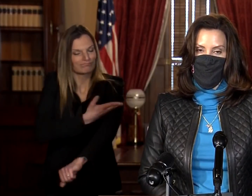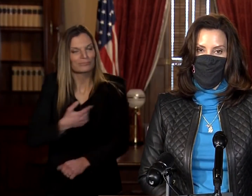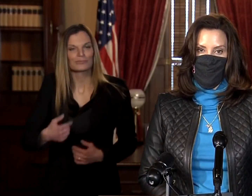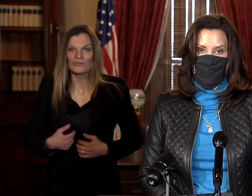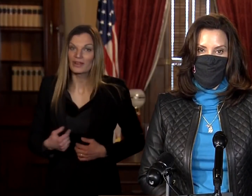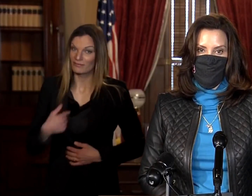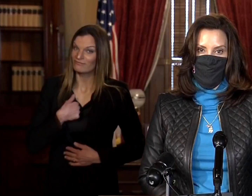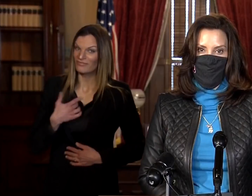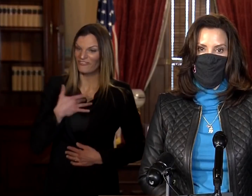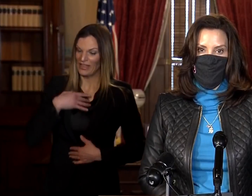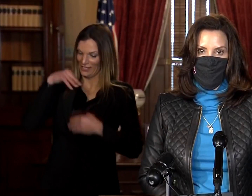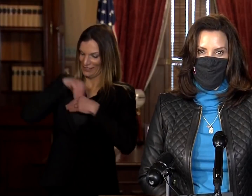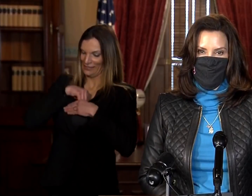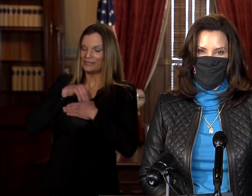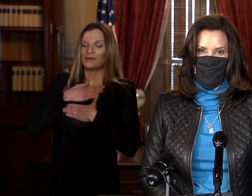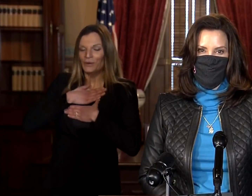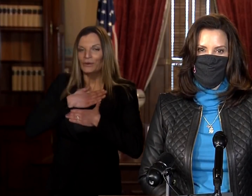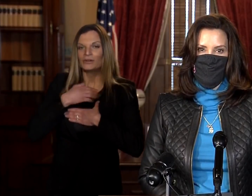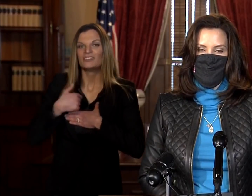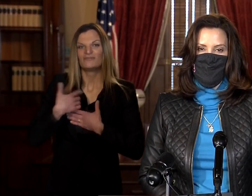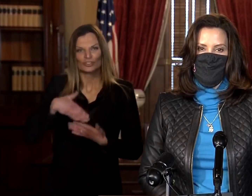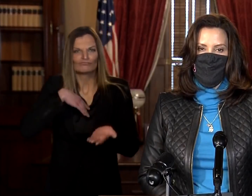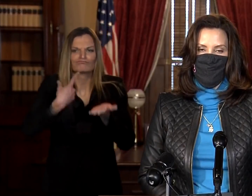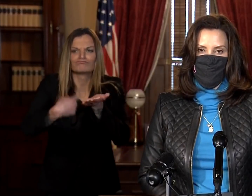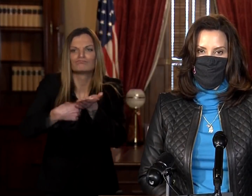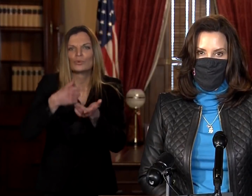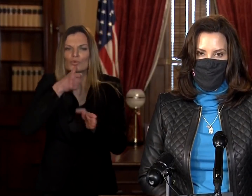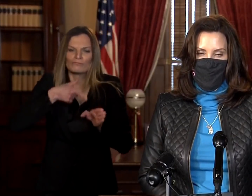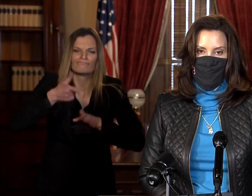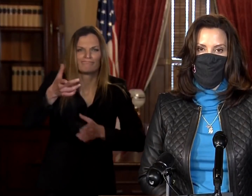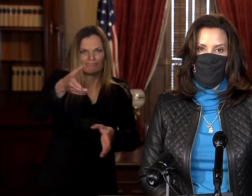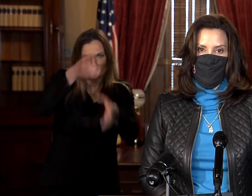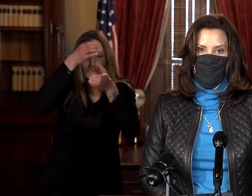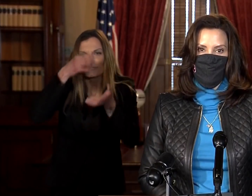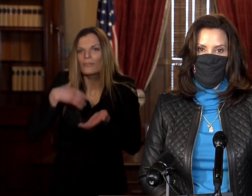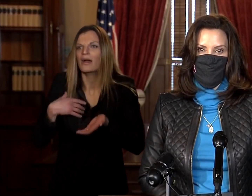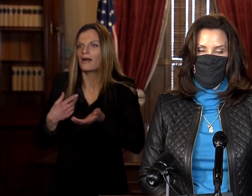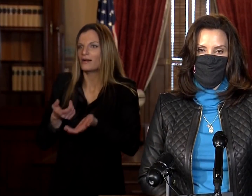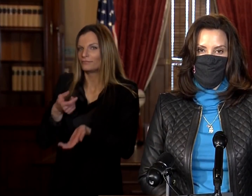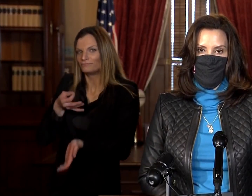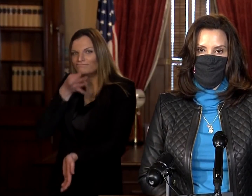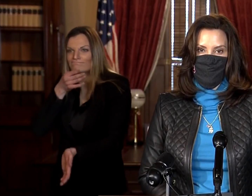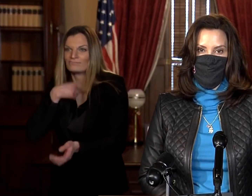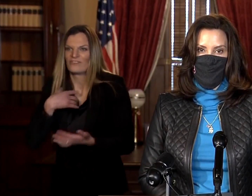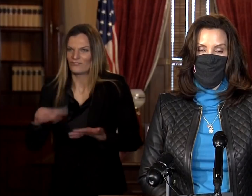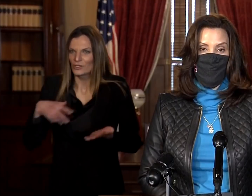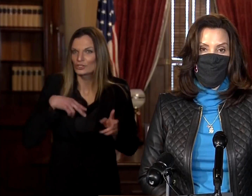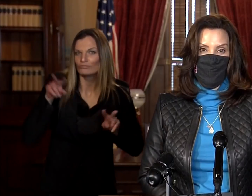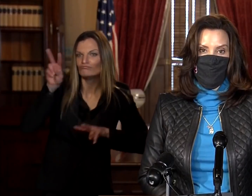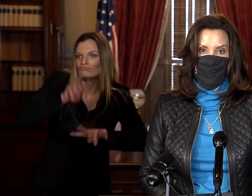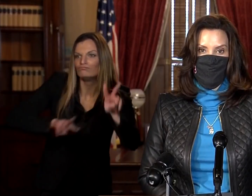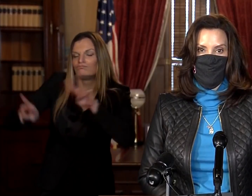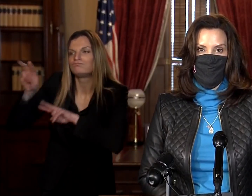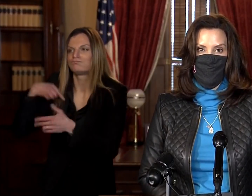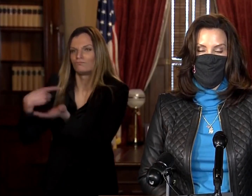comes renewed hope and reasons for optimism. for optimism. I really believe 2021 after I really believe 2021 after talking to all of our experts, talking to all of our experts, after building out what we can